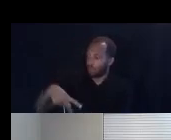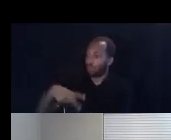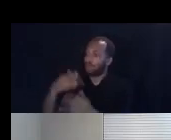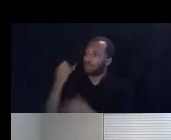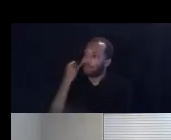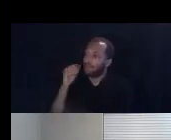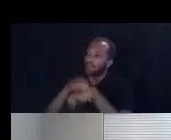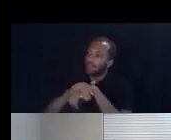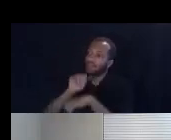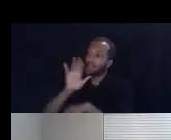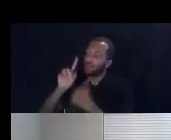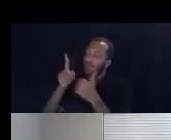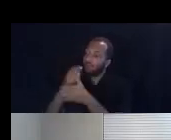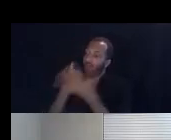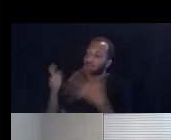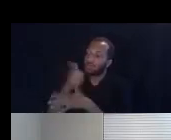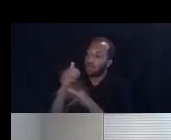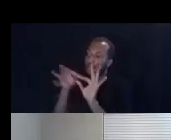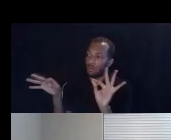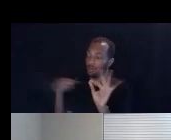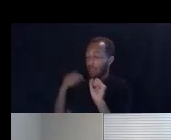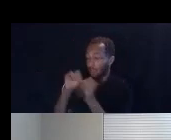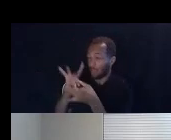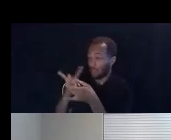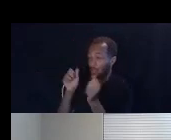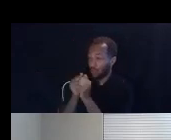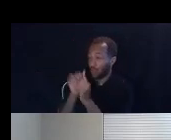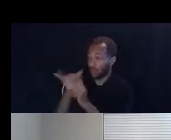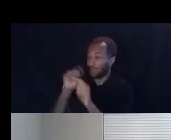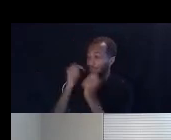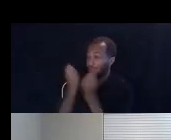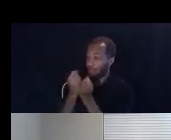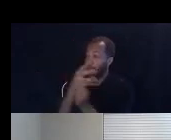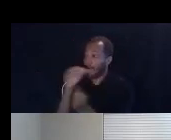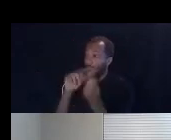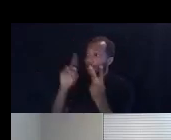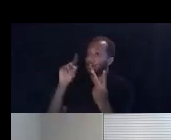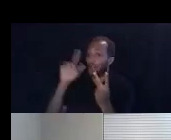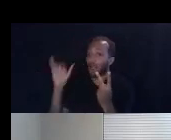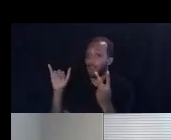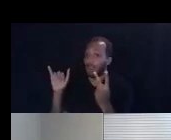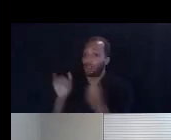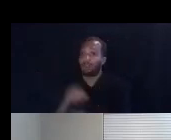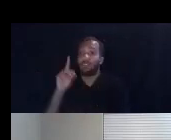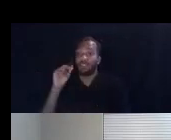And so I can connect you with that team in addition to Dolly. That's exactly who I would've referred to you.